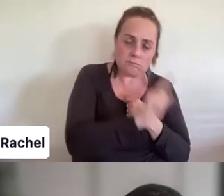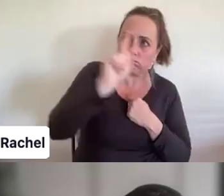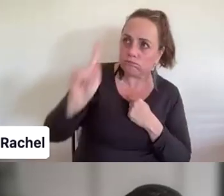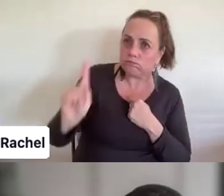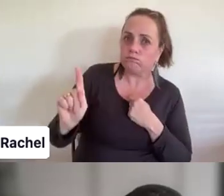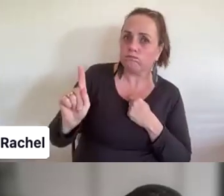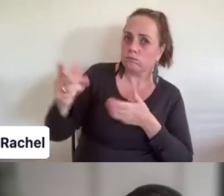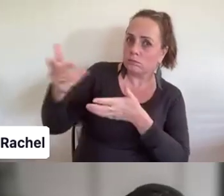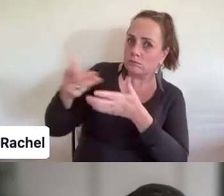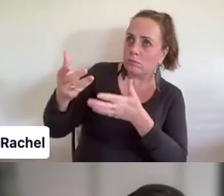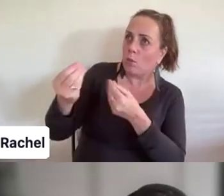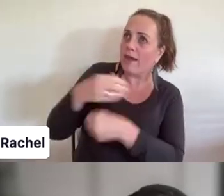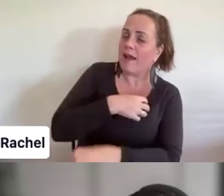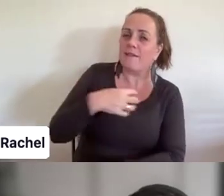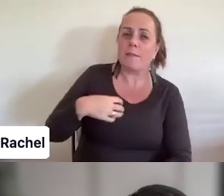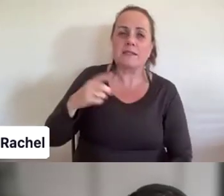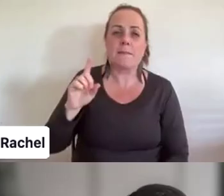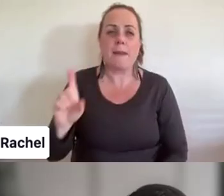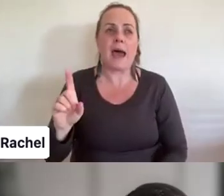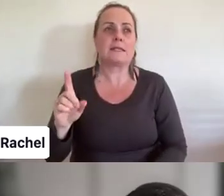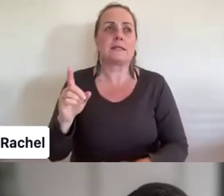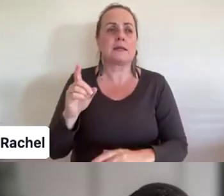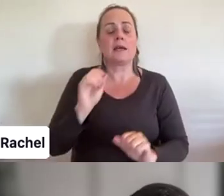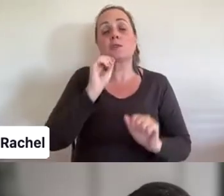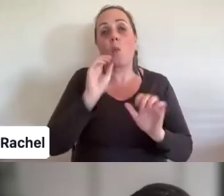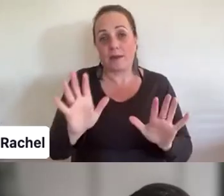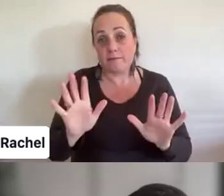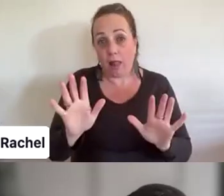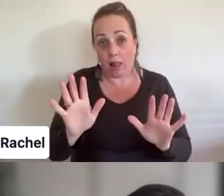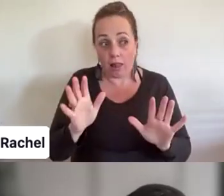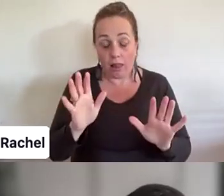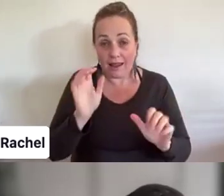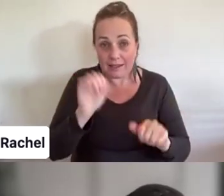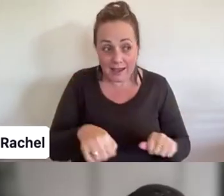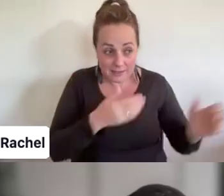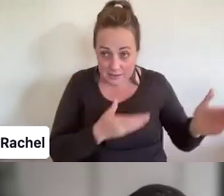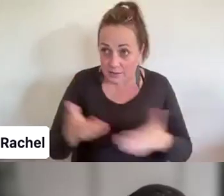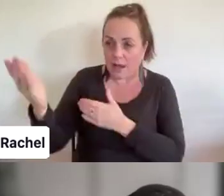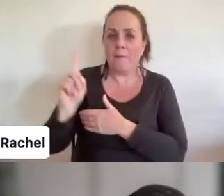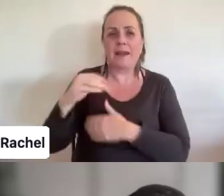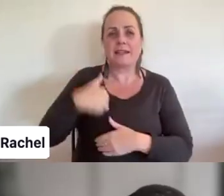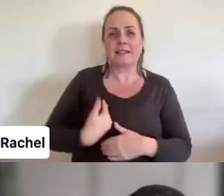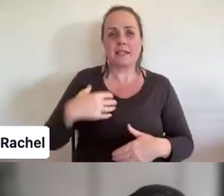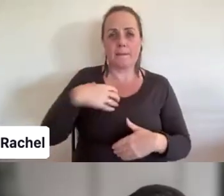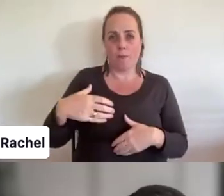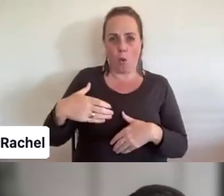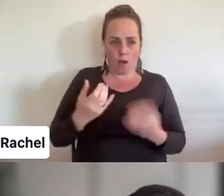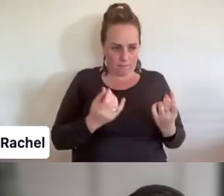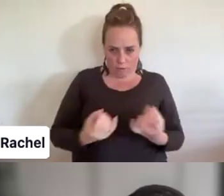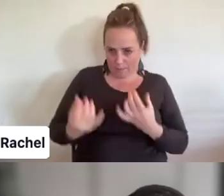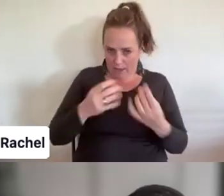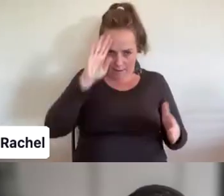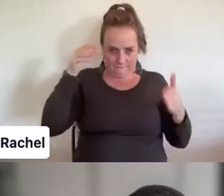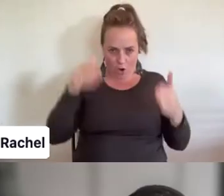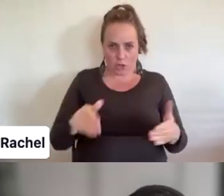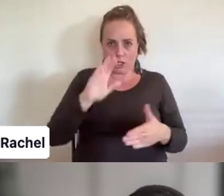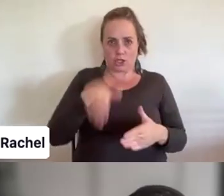a it's a wonderful thing when it happens, but it needs to be more intentional and more focused. And